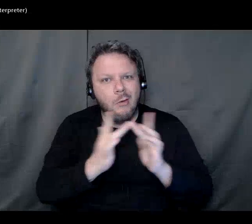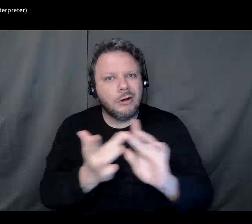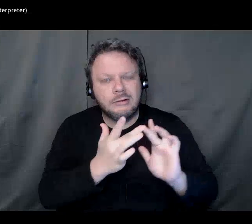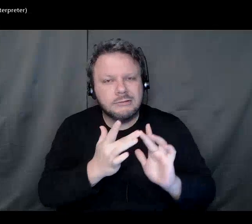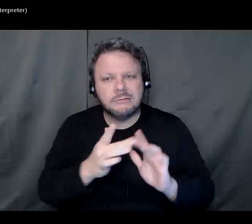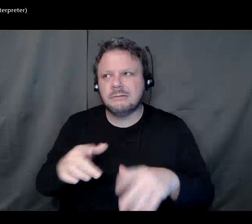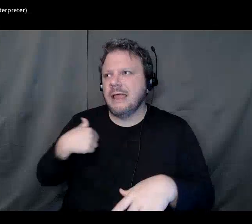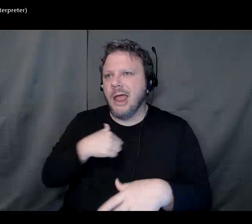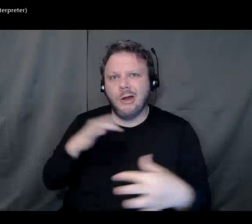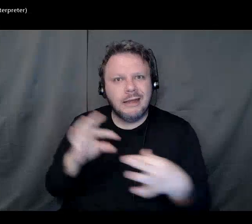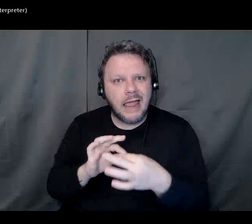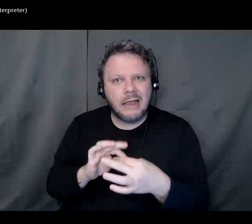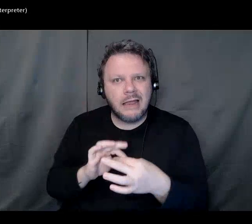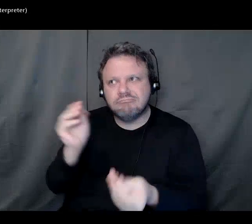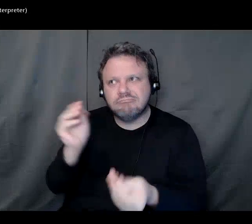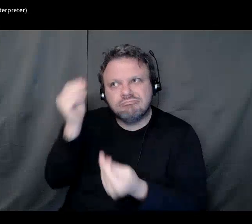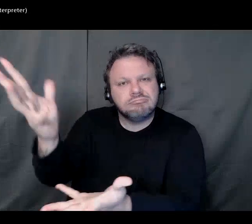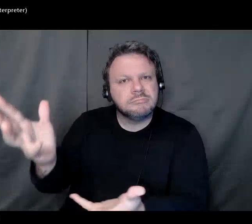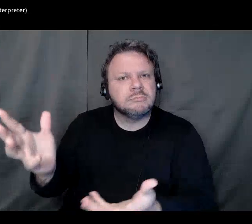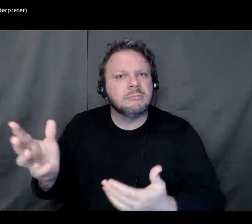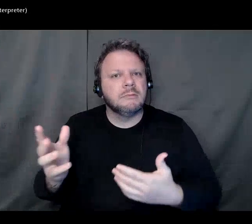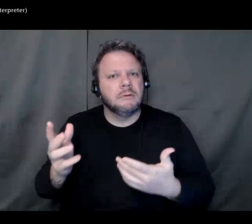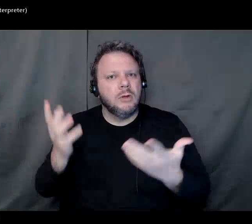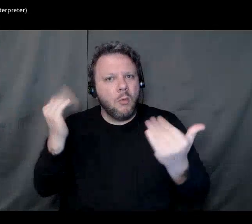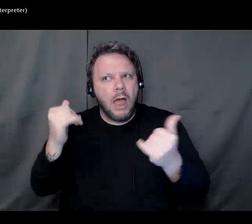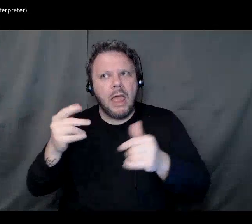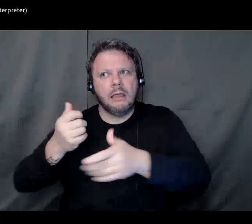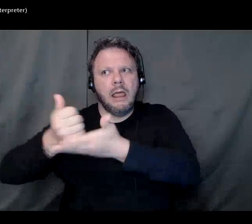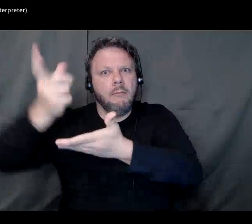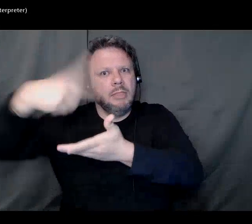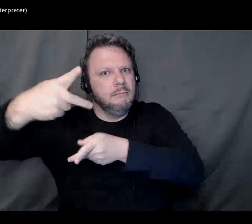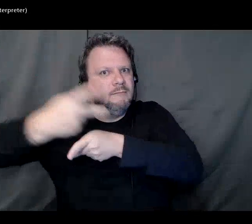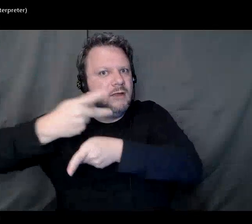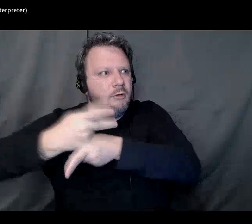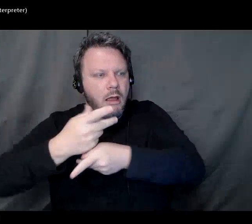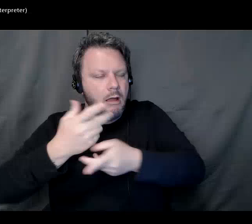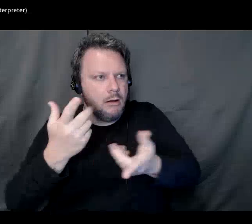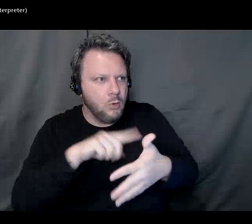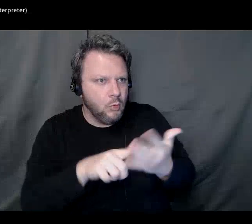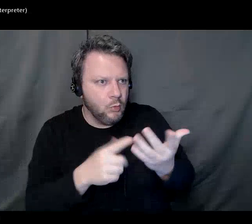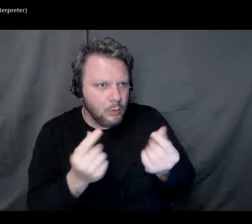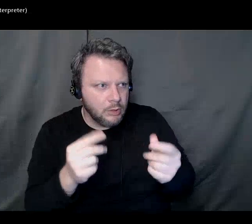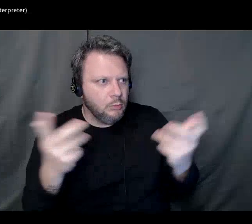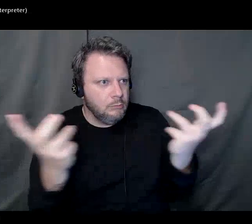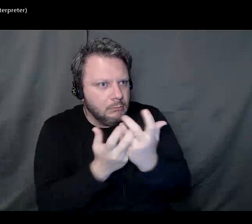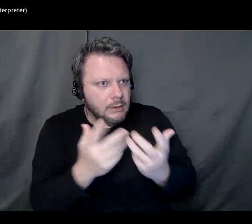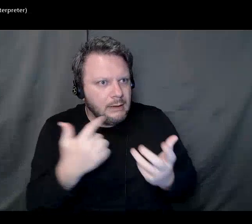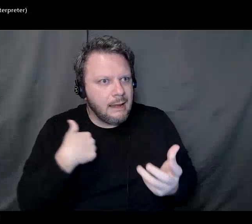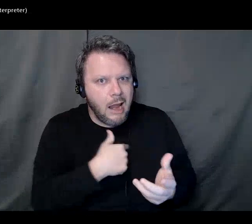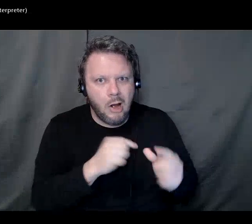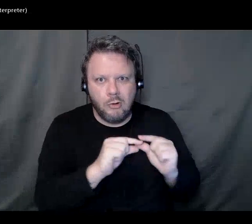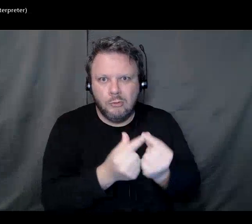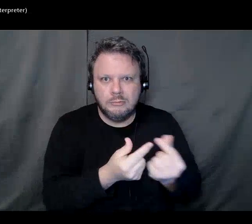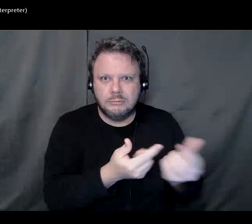figure out what they're going to need to do. To meet the moment that our demographics are bringing us,